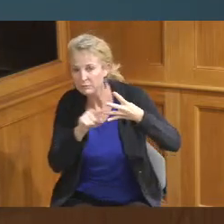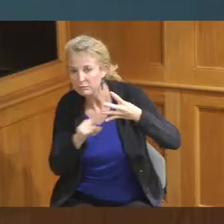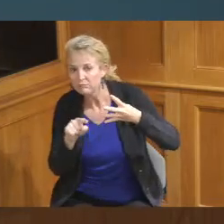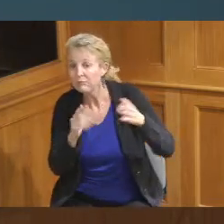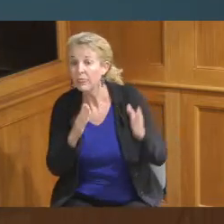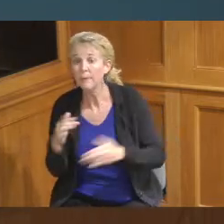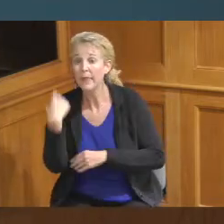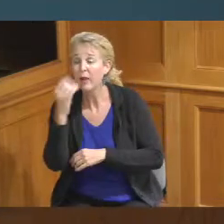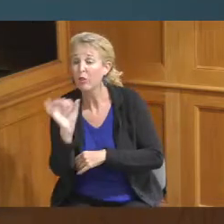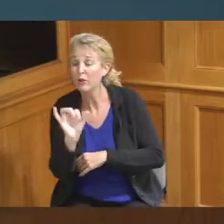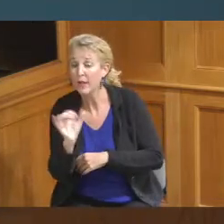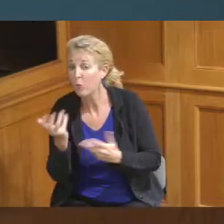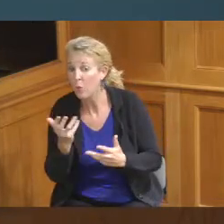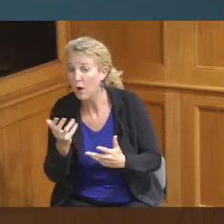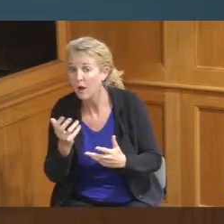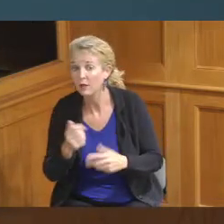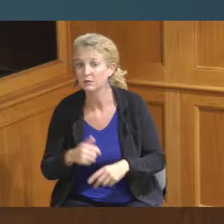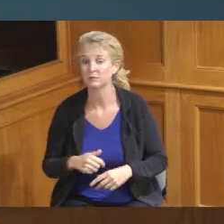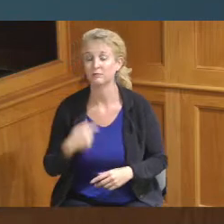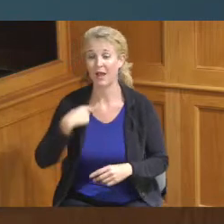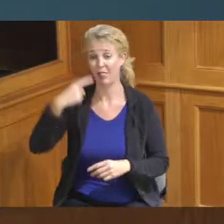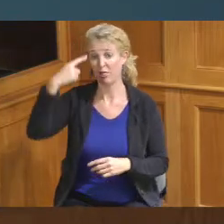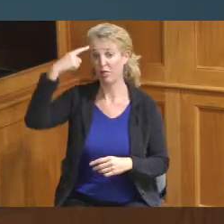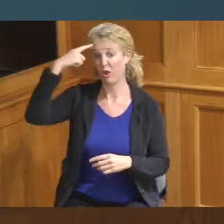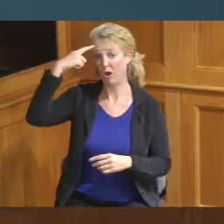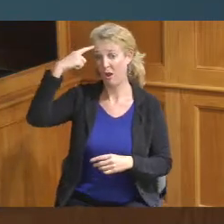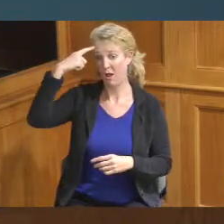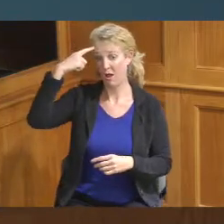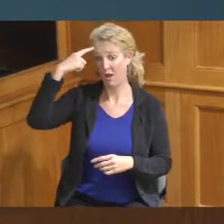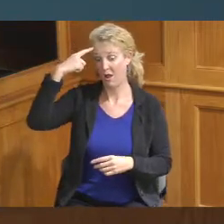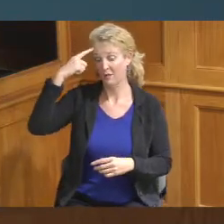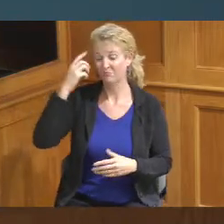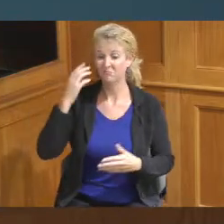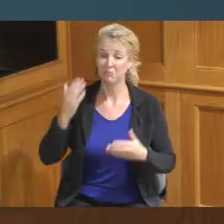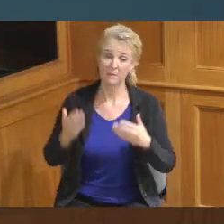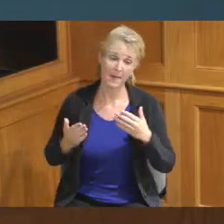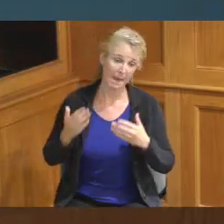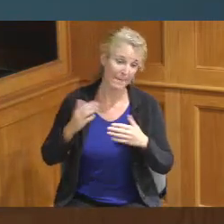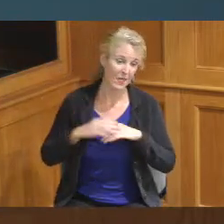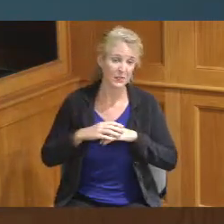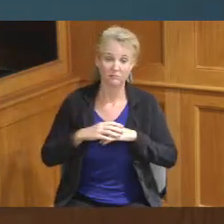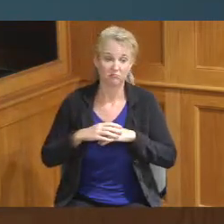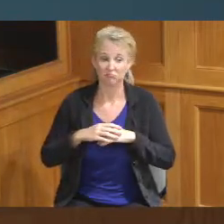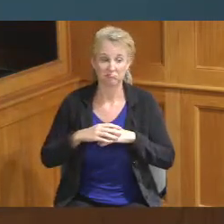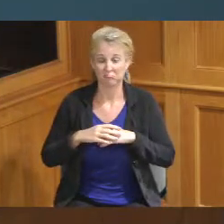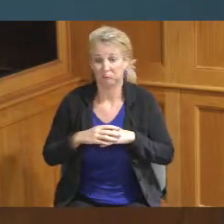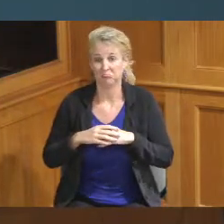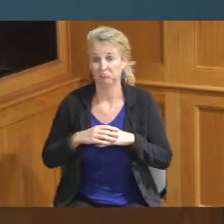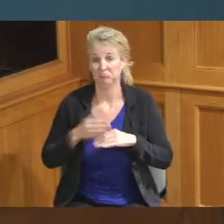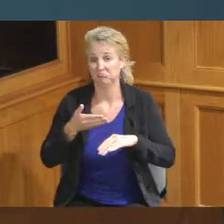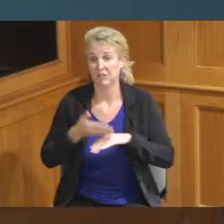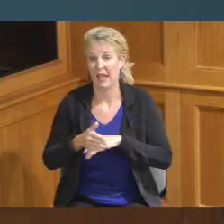going to get it on on this one I thought it was be ending probably you know they after the 23rd the